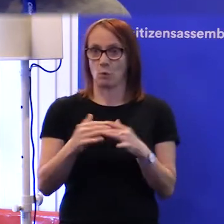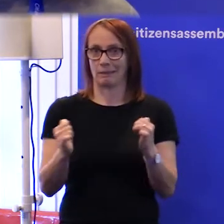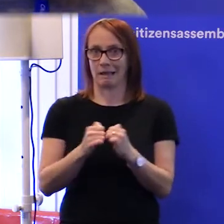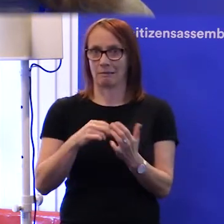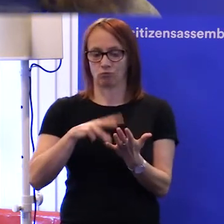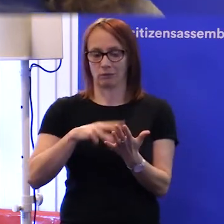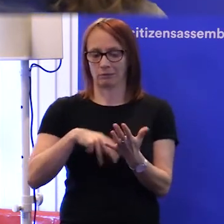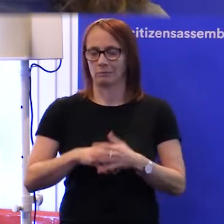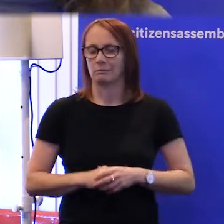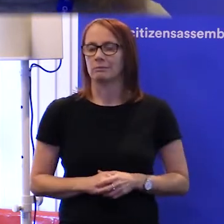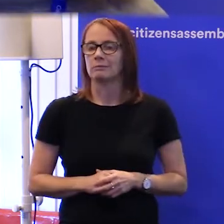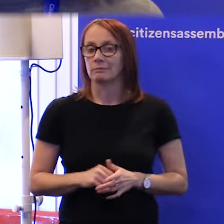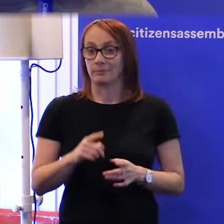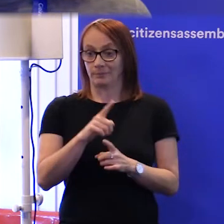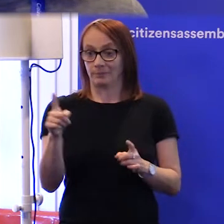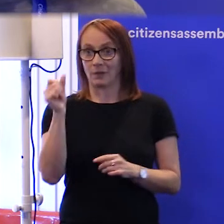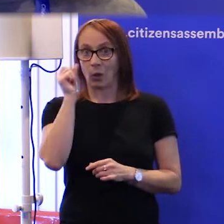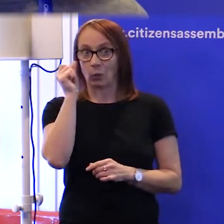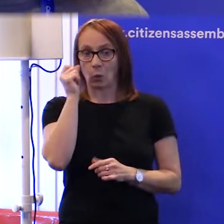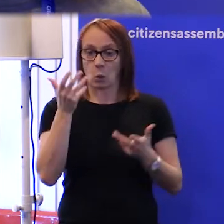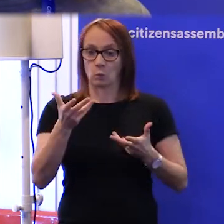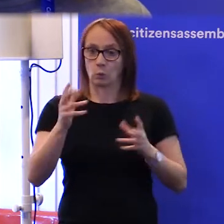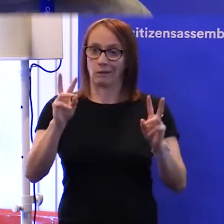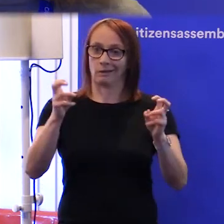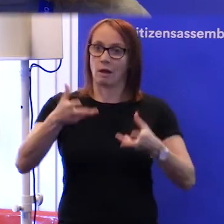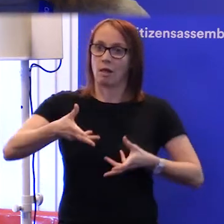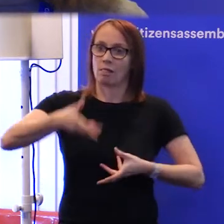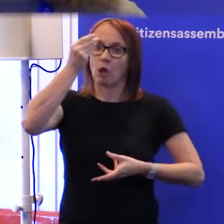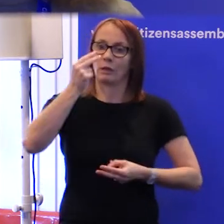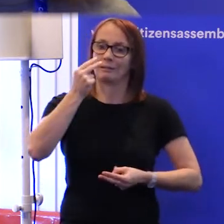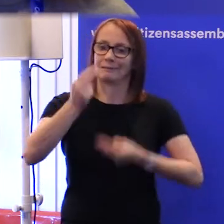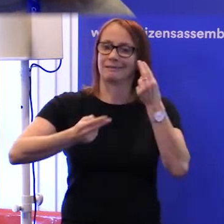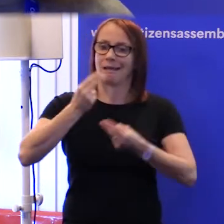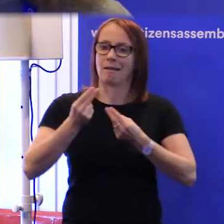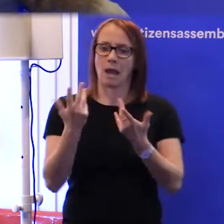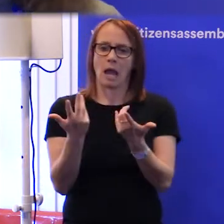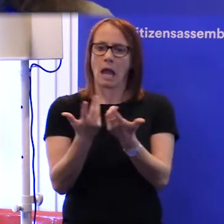weekend and you'll know from that that tonight we're having a learning didn't